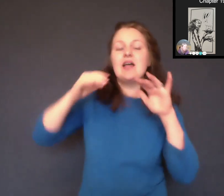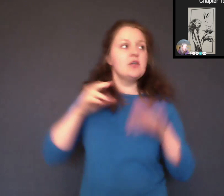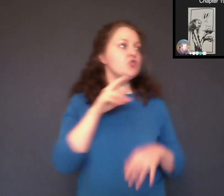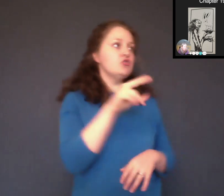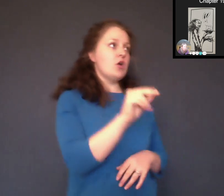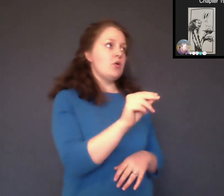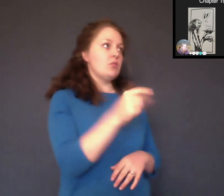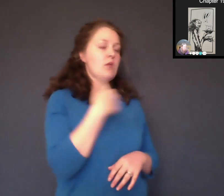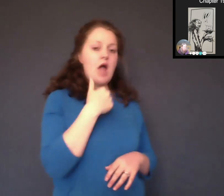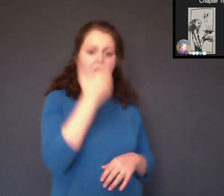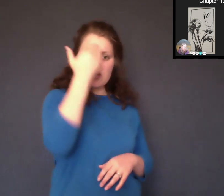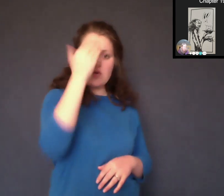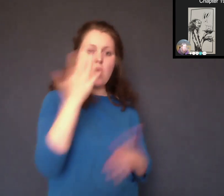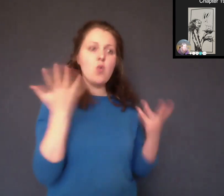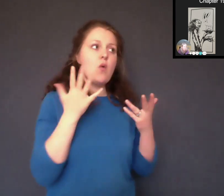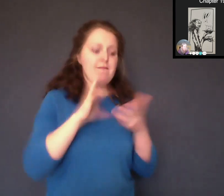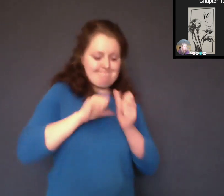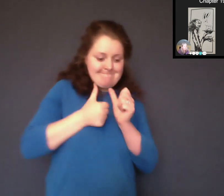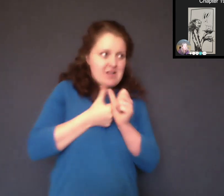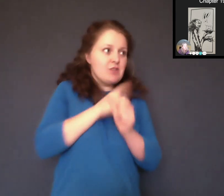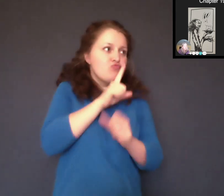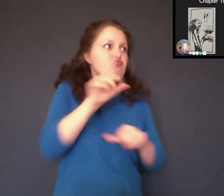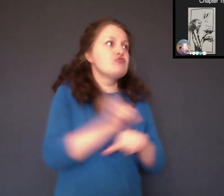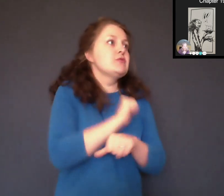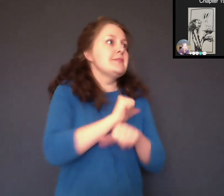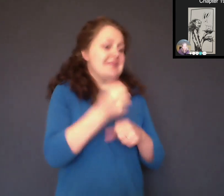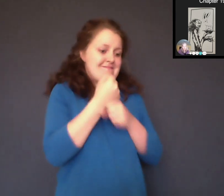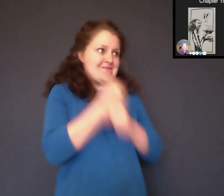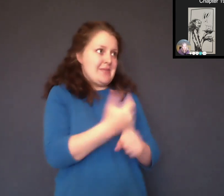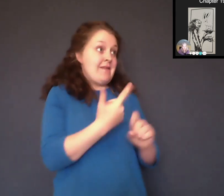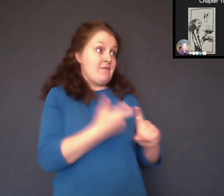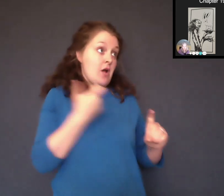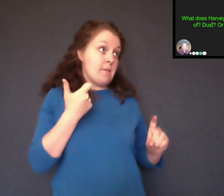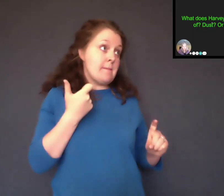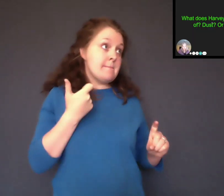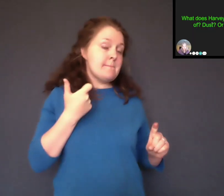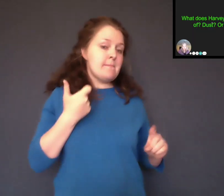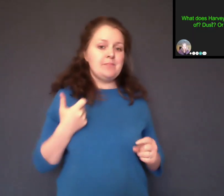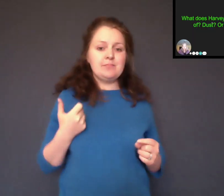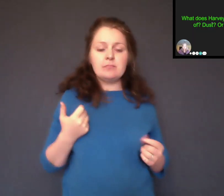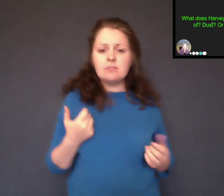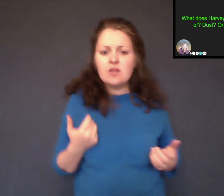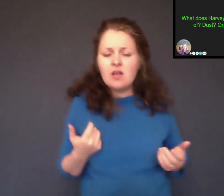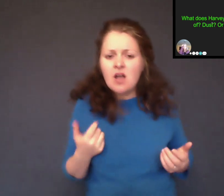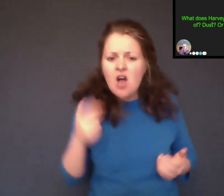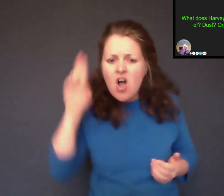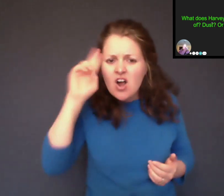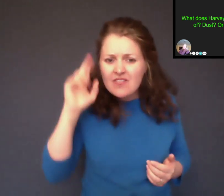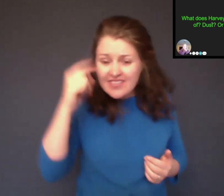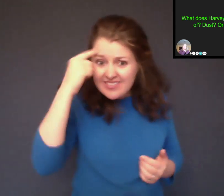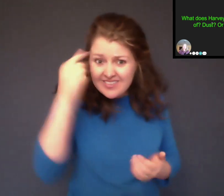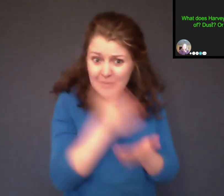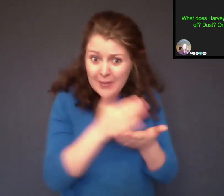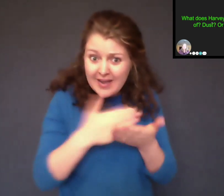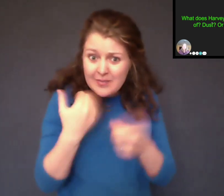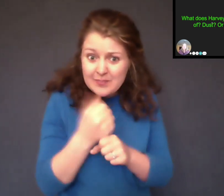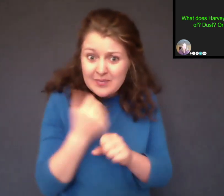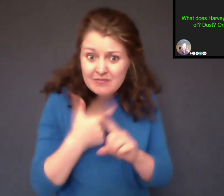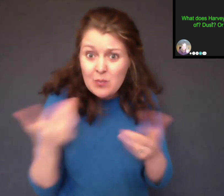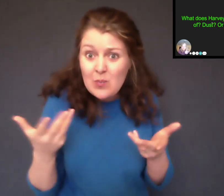no harvey said i know what it's really made of what does harvey think the pie is made of dust